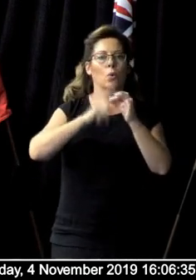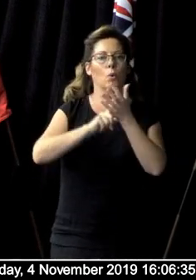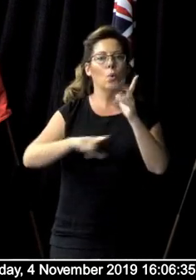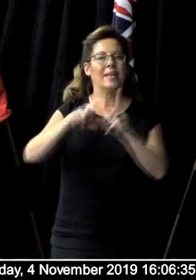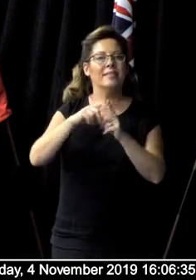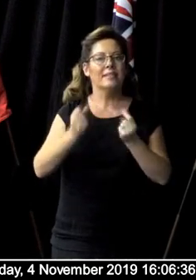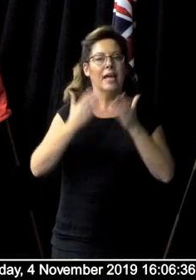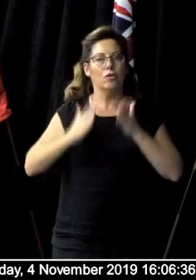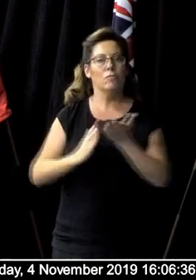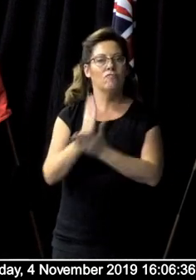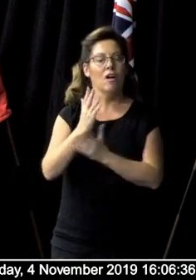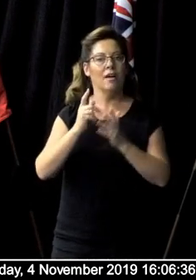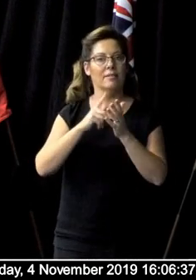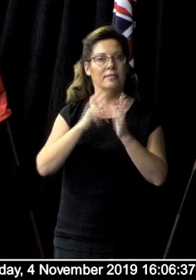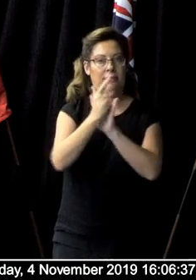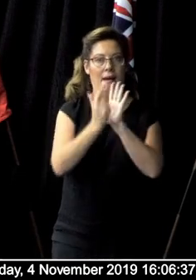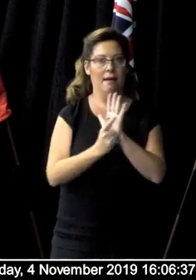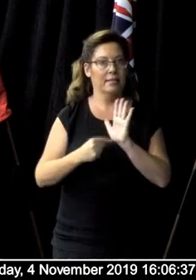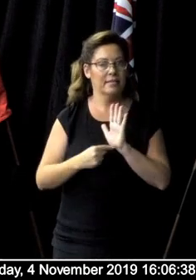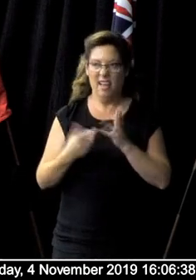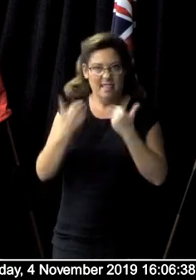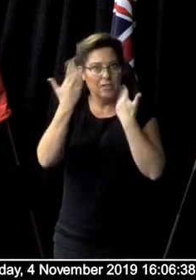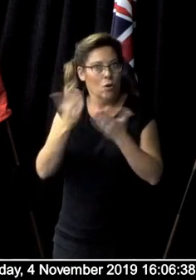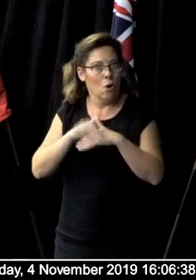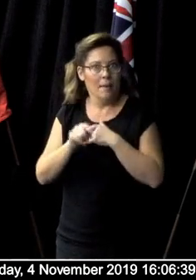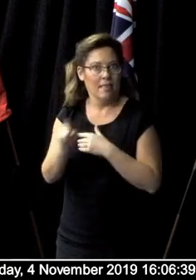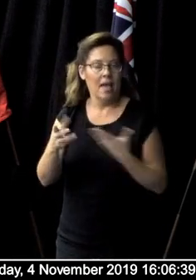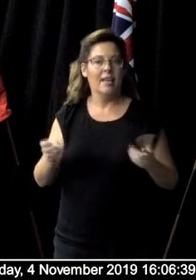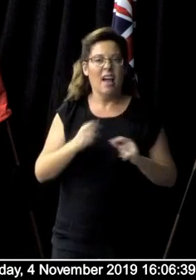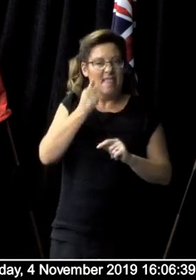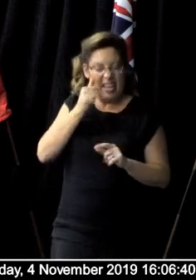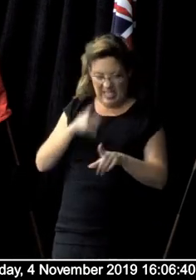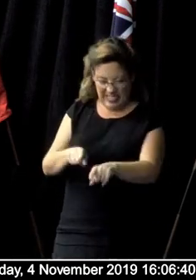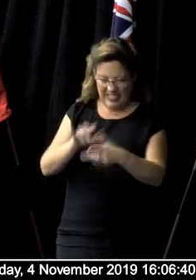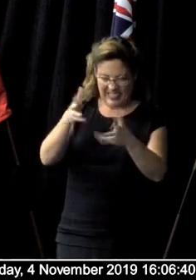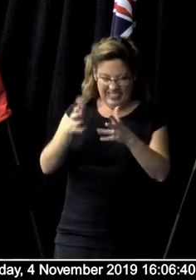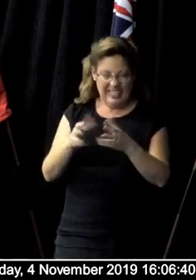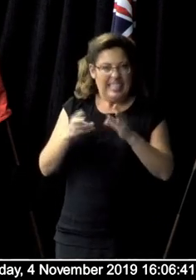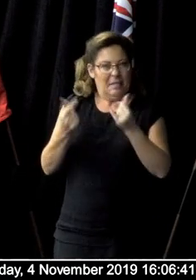They know something is not right but they don’t understand fully what their rights